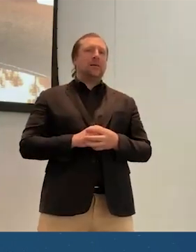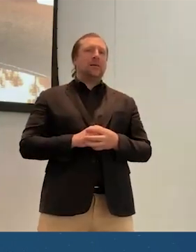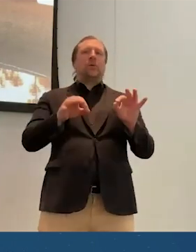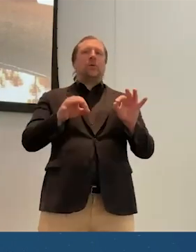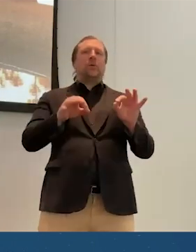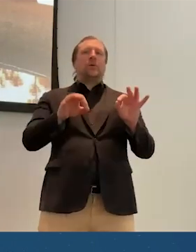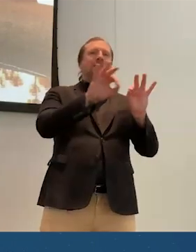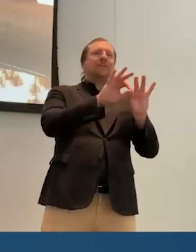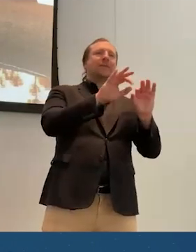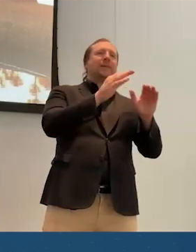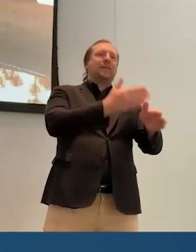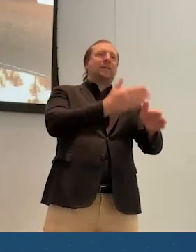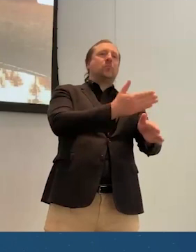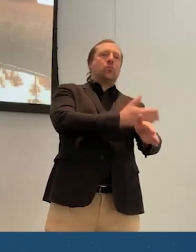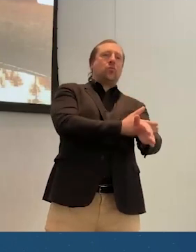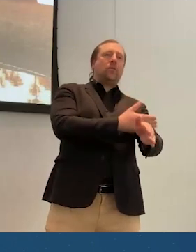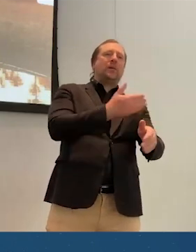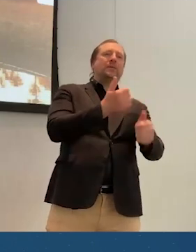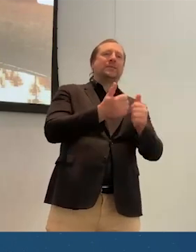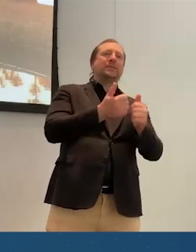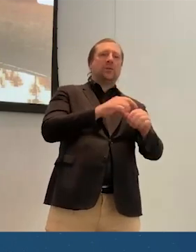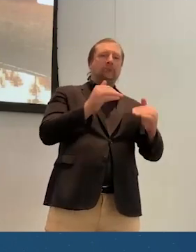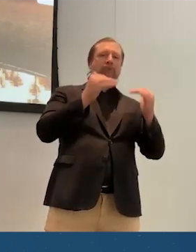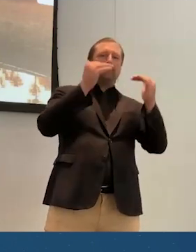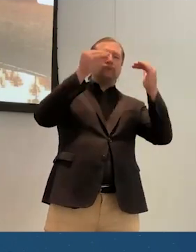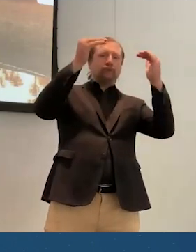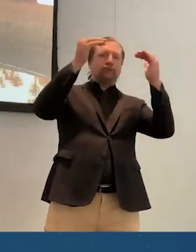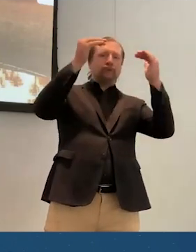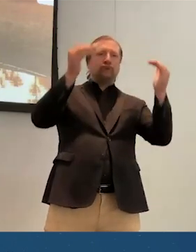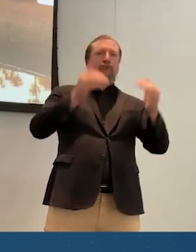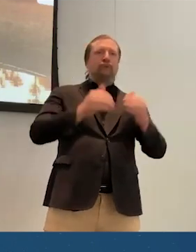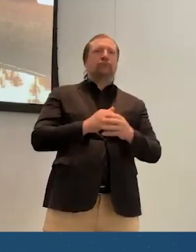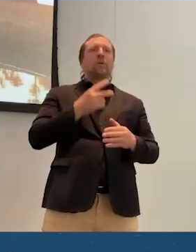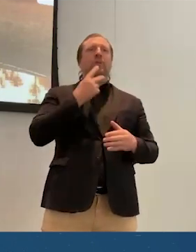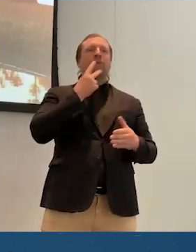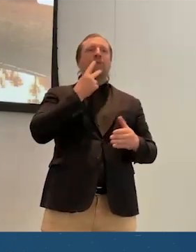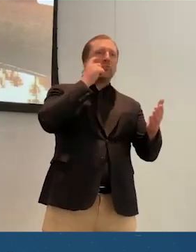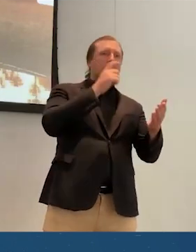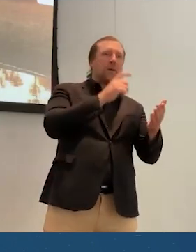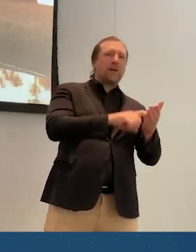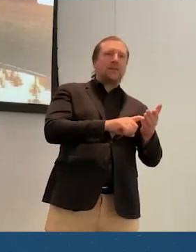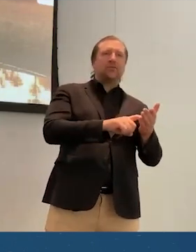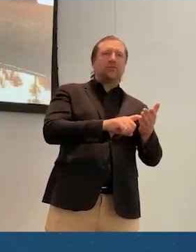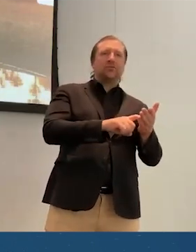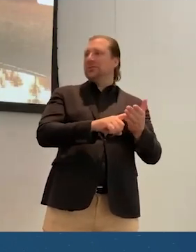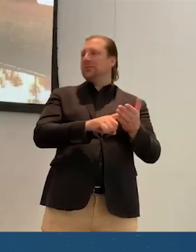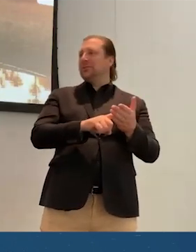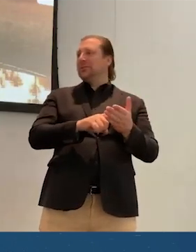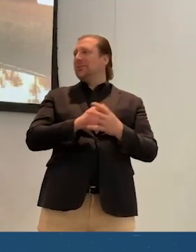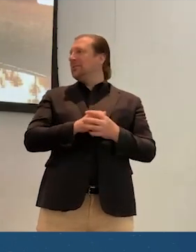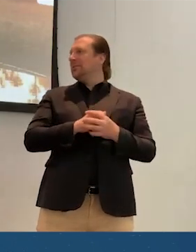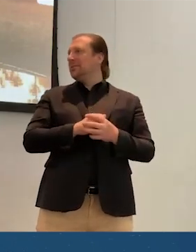like voice recognition, made navigation more intuitive, while the introduction of a virtual avatar